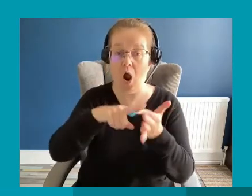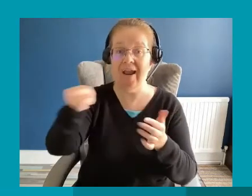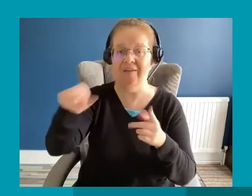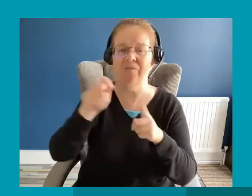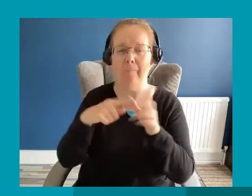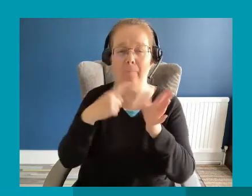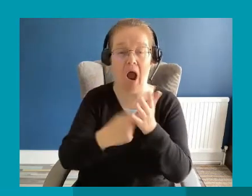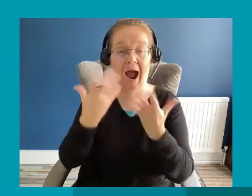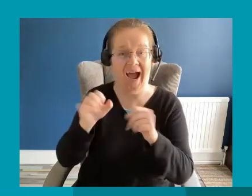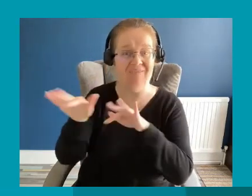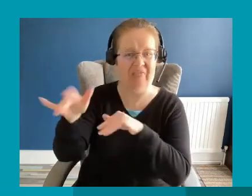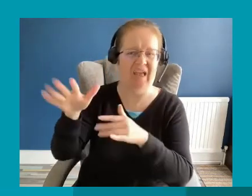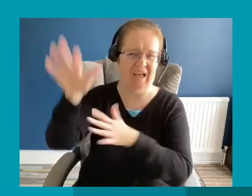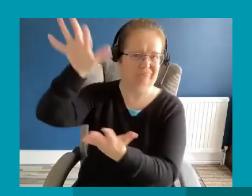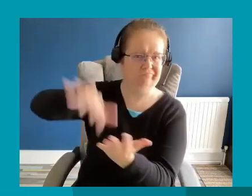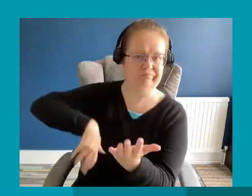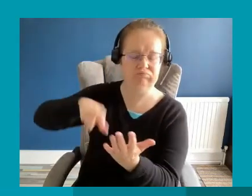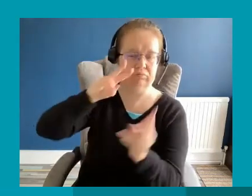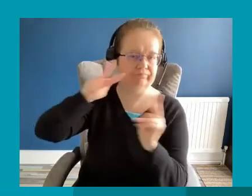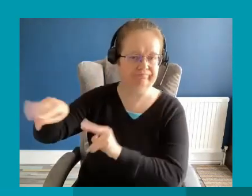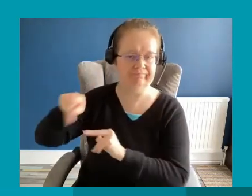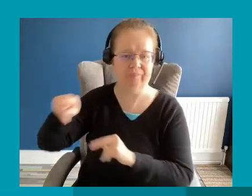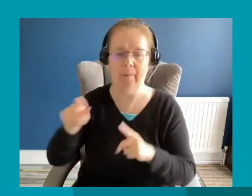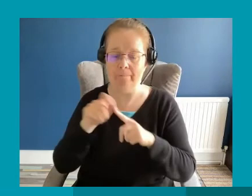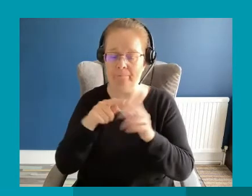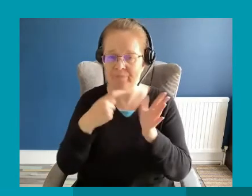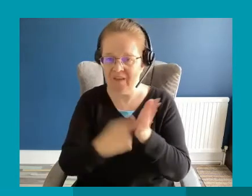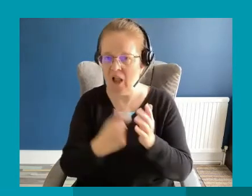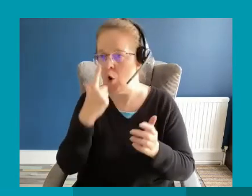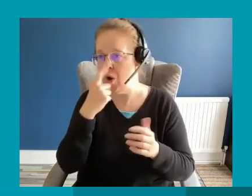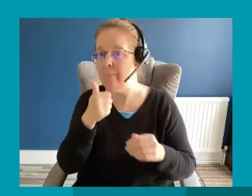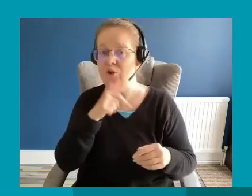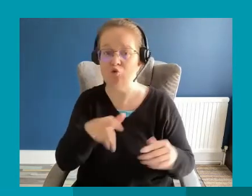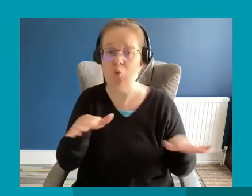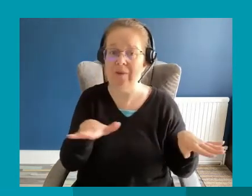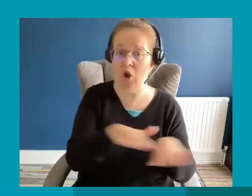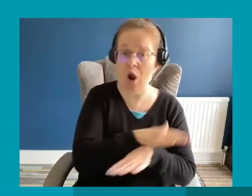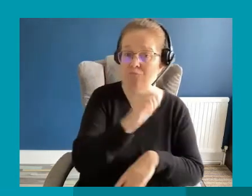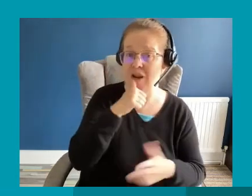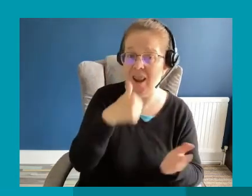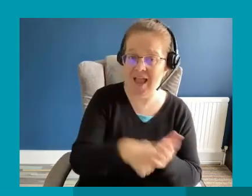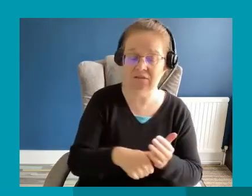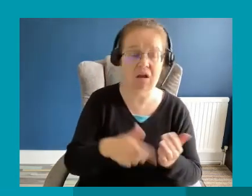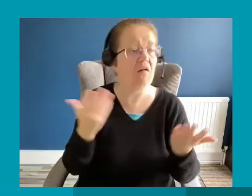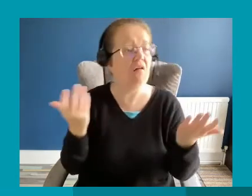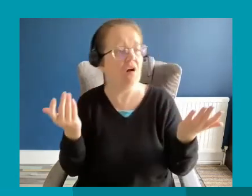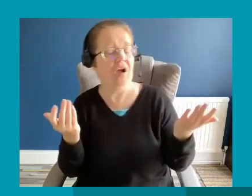powerful article on this. PAR... Can be used in your covering letter. PAR can be used in your interview